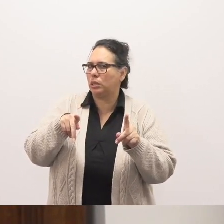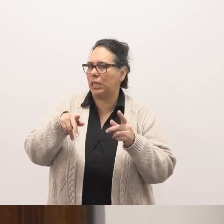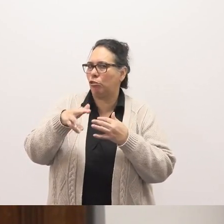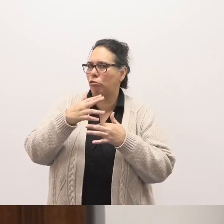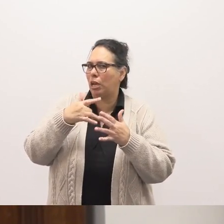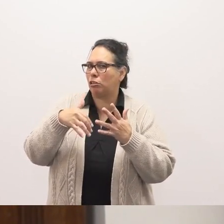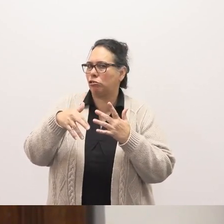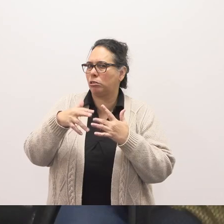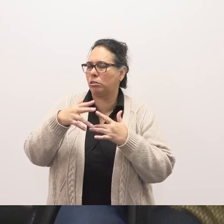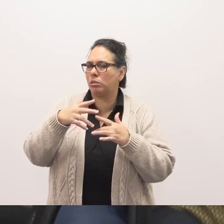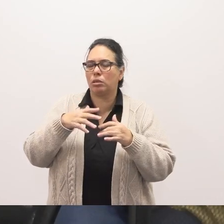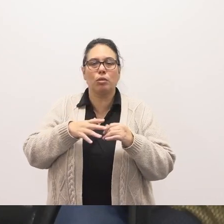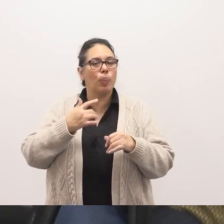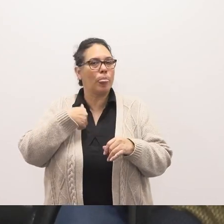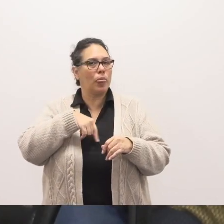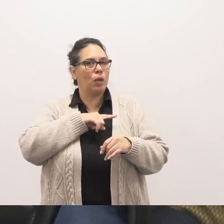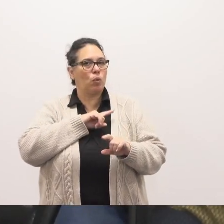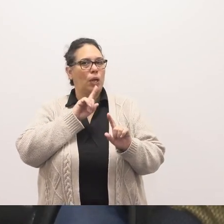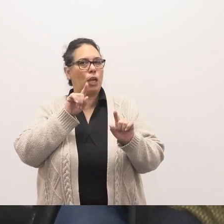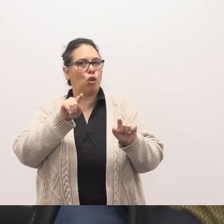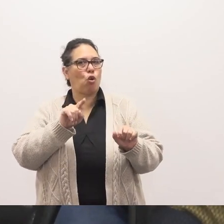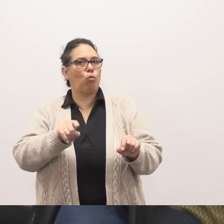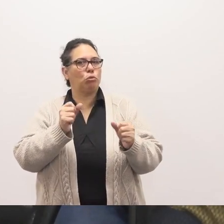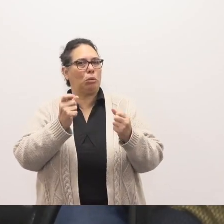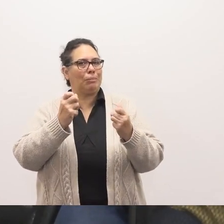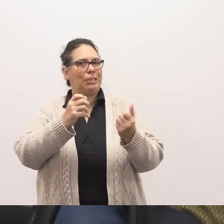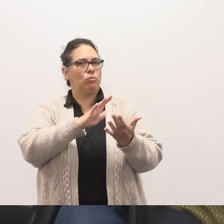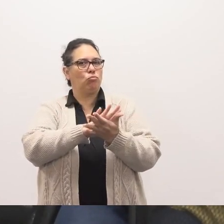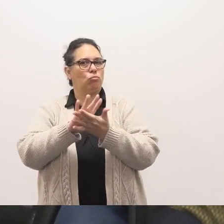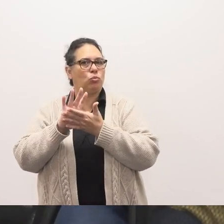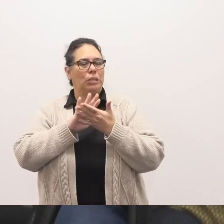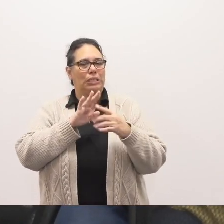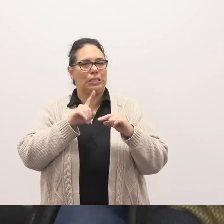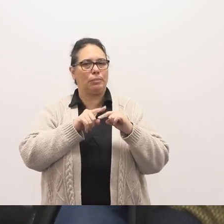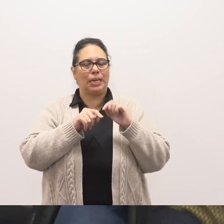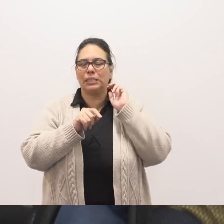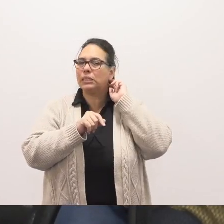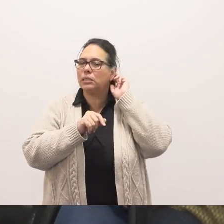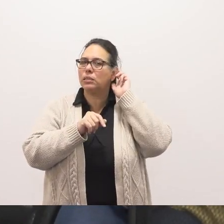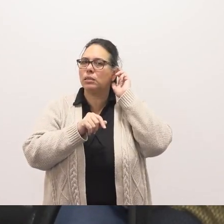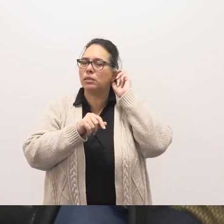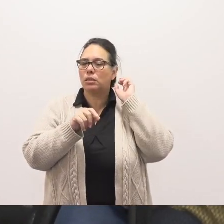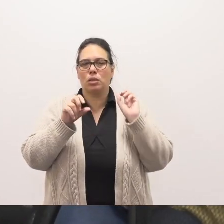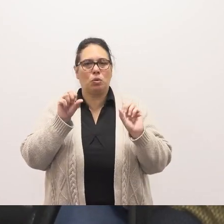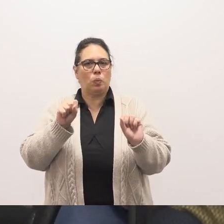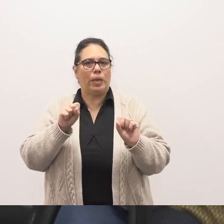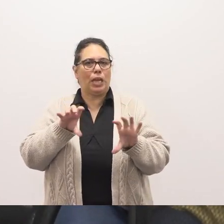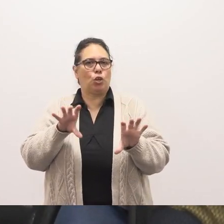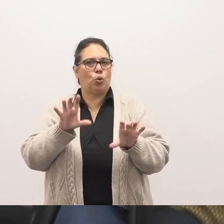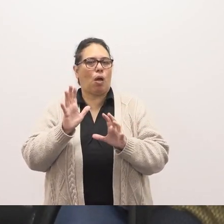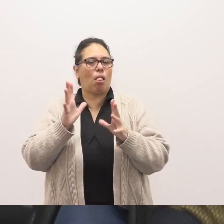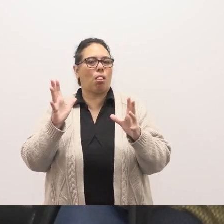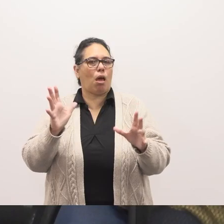It's like, we do go on site to many of the sites. It depends. We can do a lot of our work remotely these days,